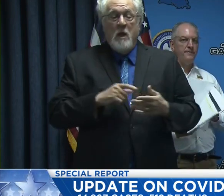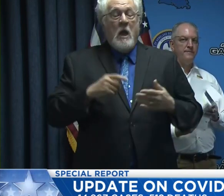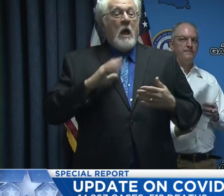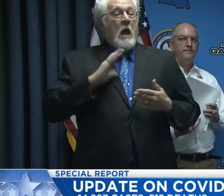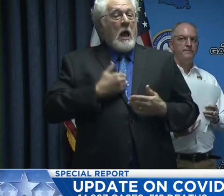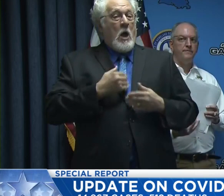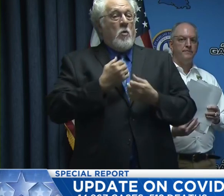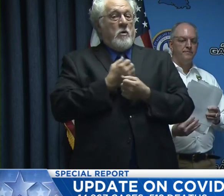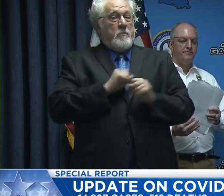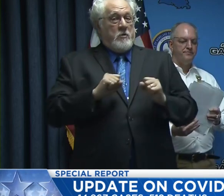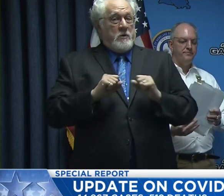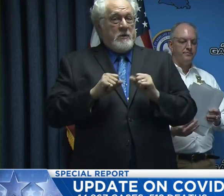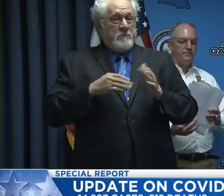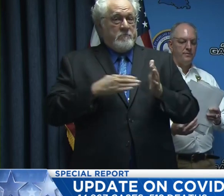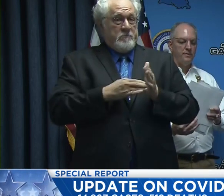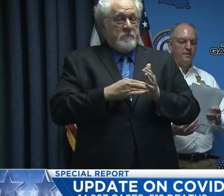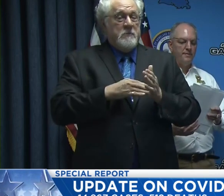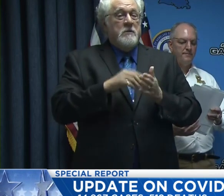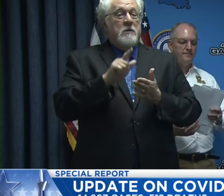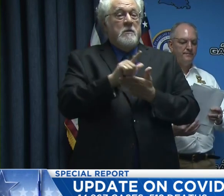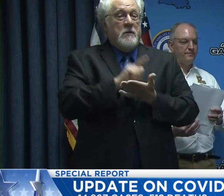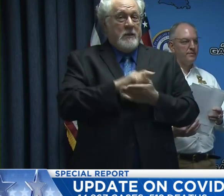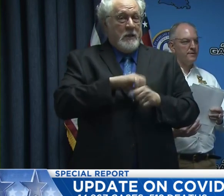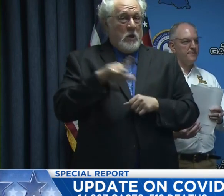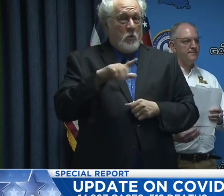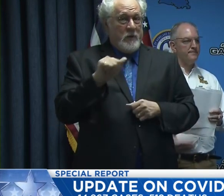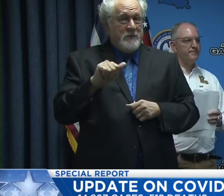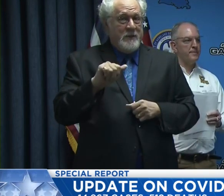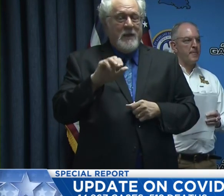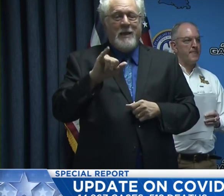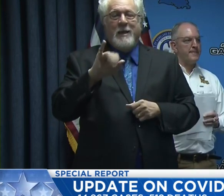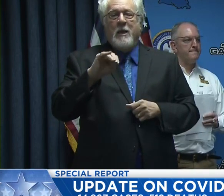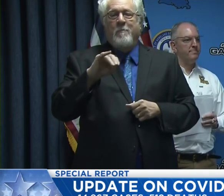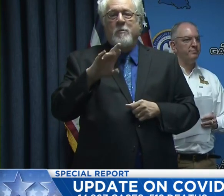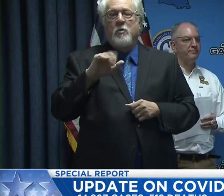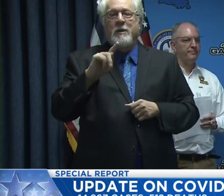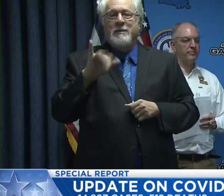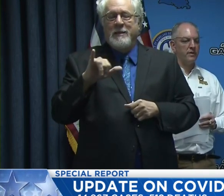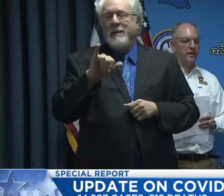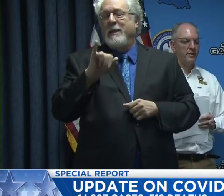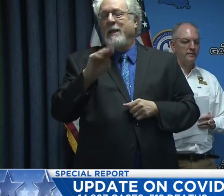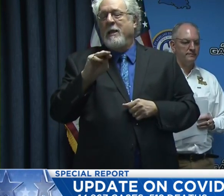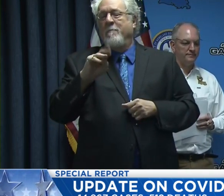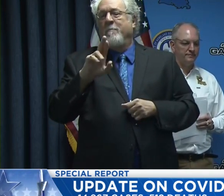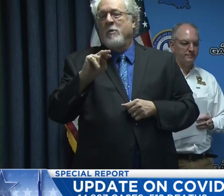DETERMINE WHETHER THAT INDIVIDUAL IS ENTITLED TO IMMUNITY.